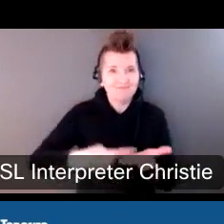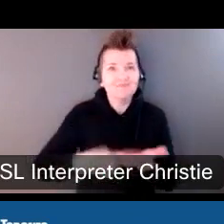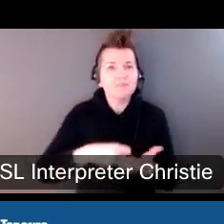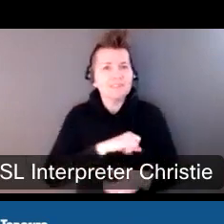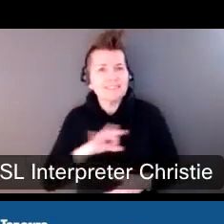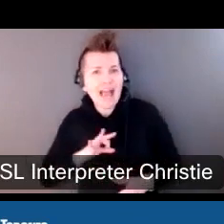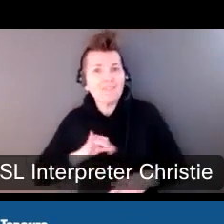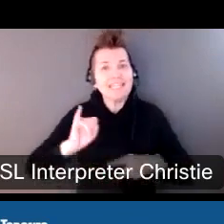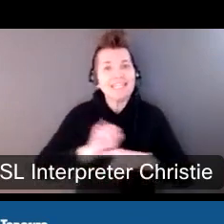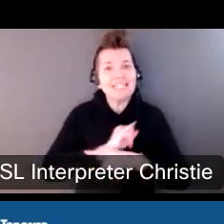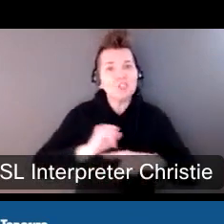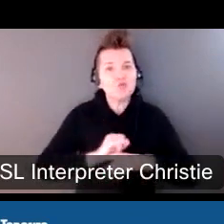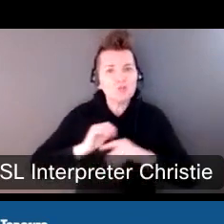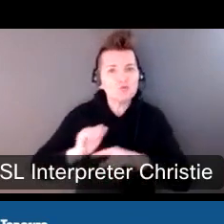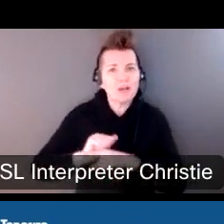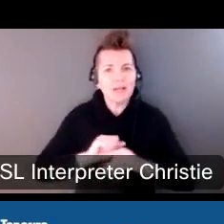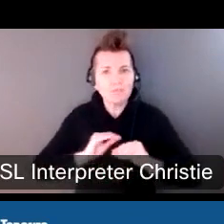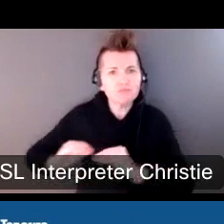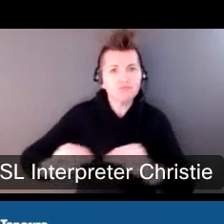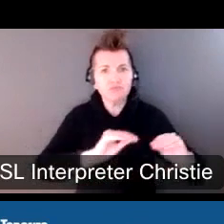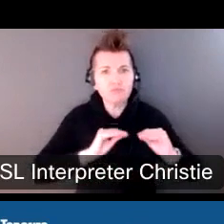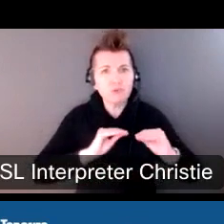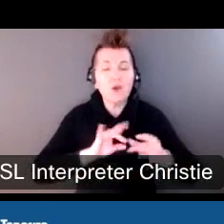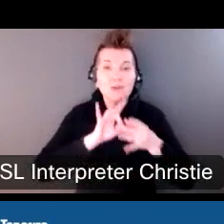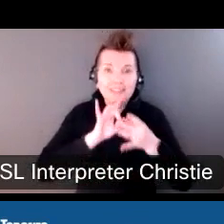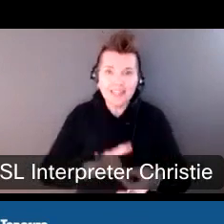for comprehensive training on AODA standards.